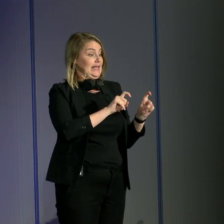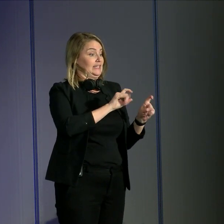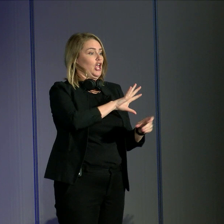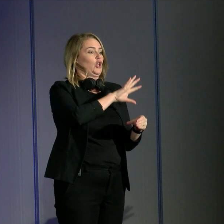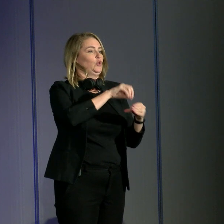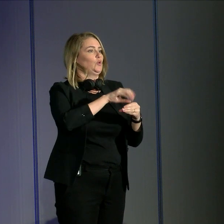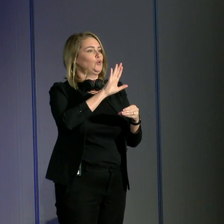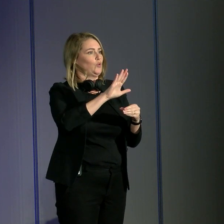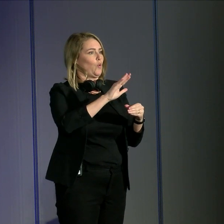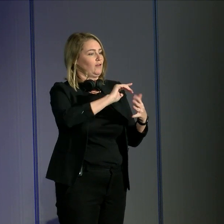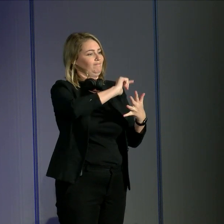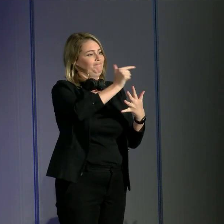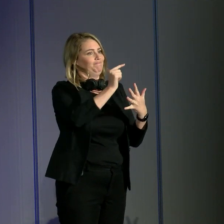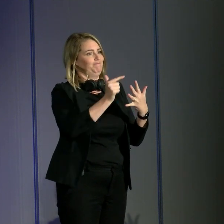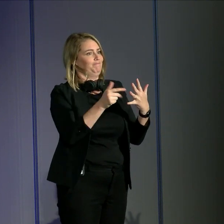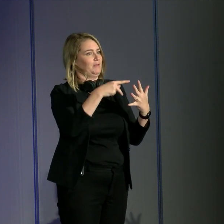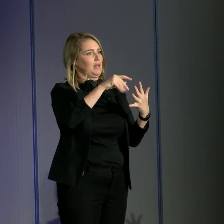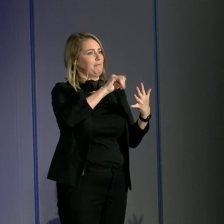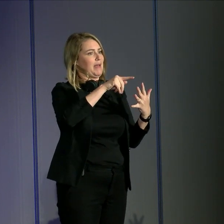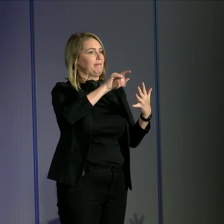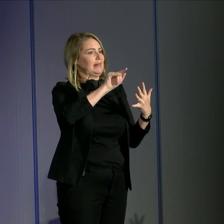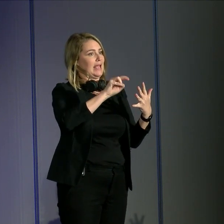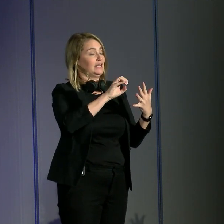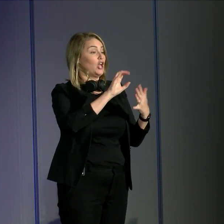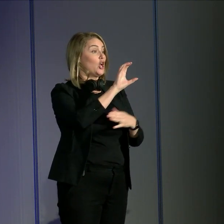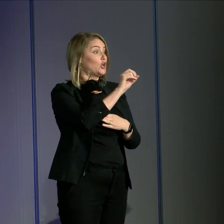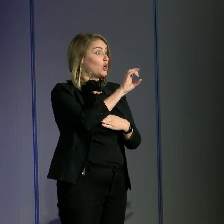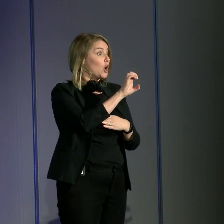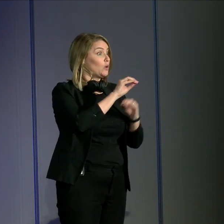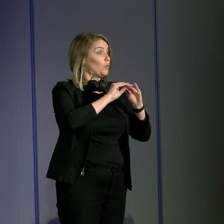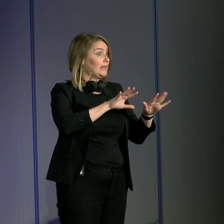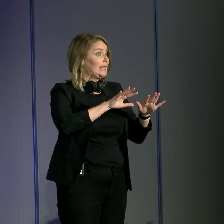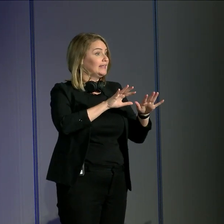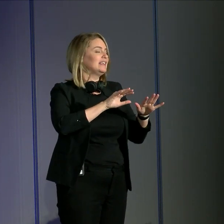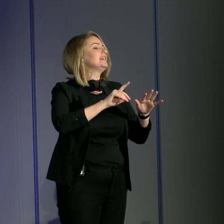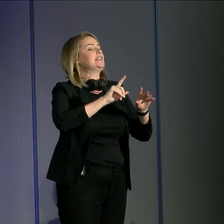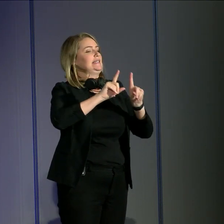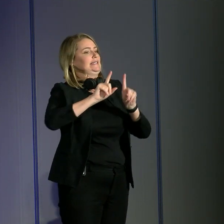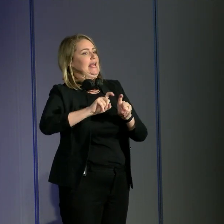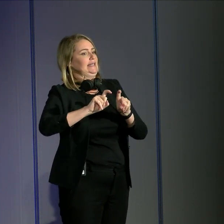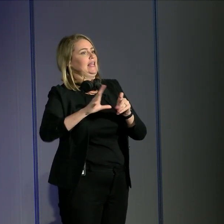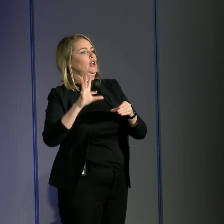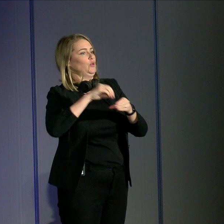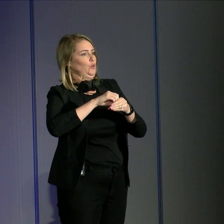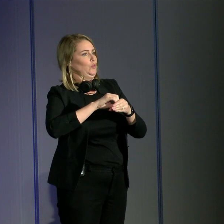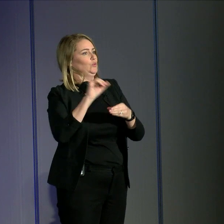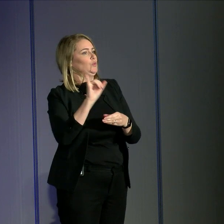So when you're releasing code, you're running certain number of tests. And we'll show that to you in a little bit.